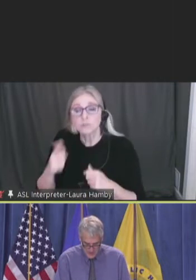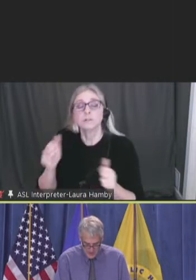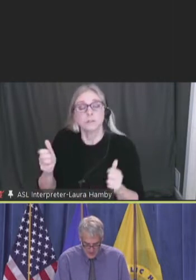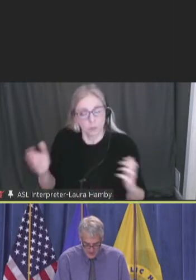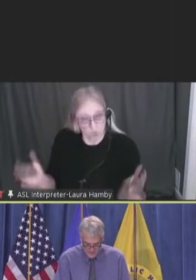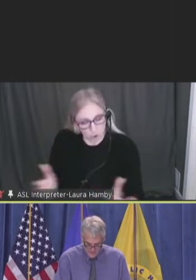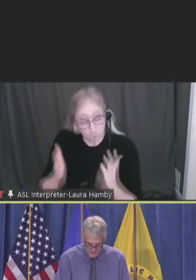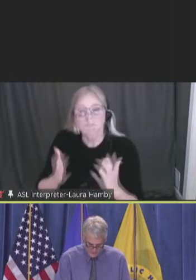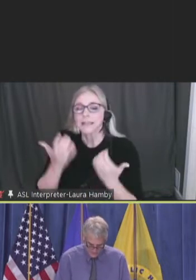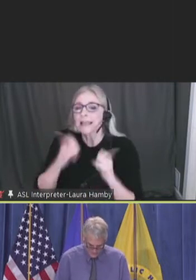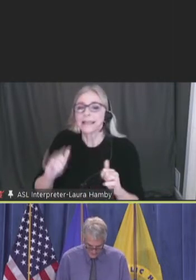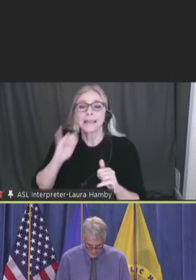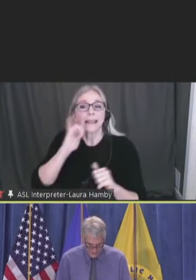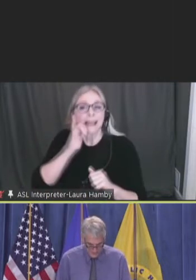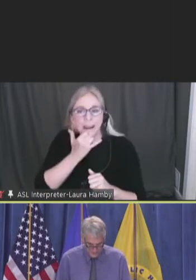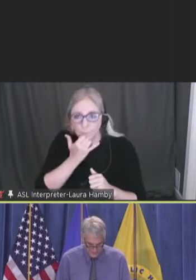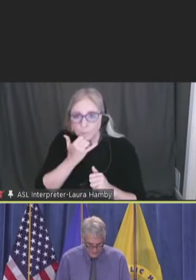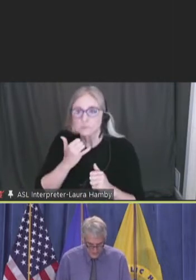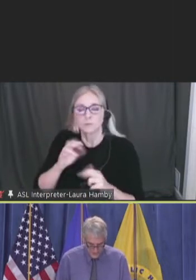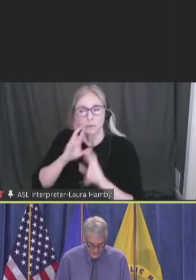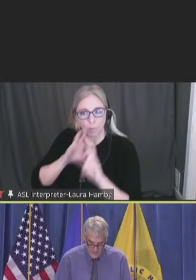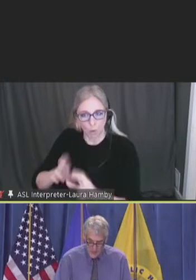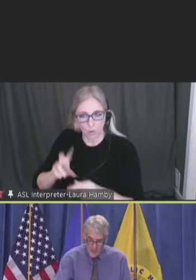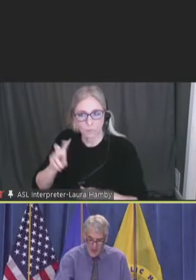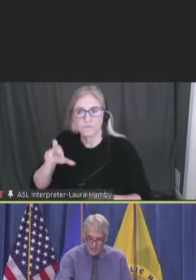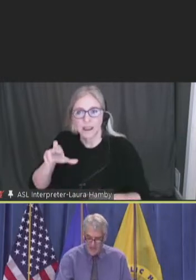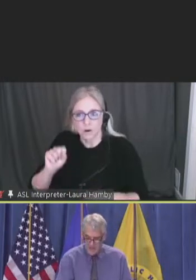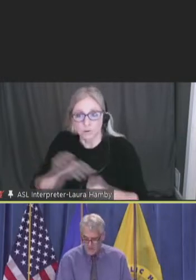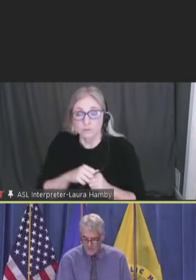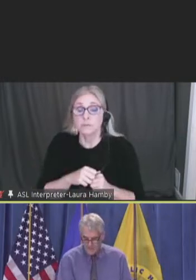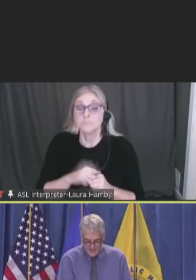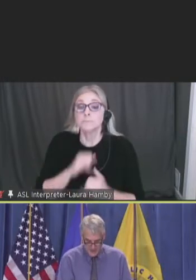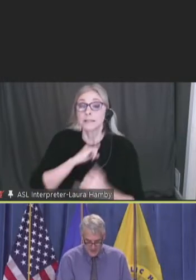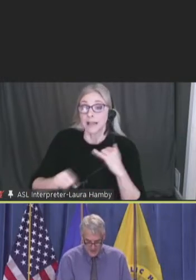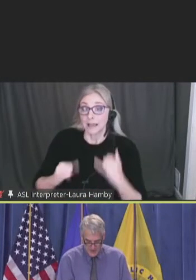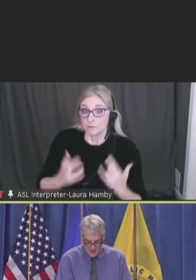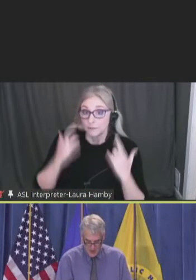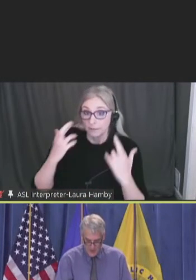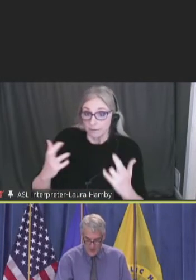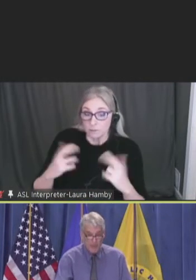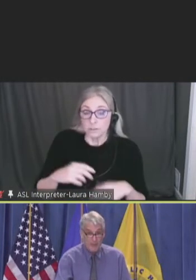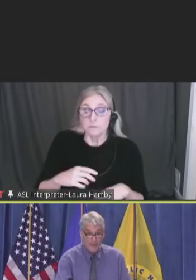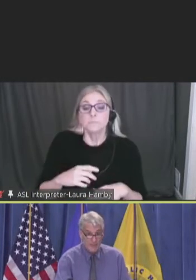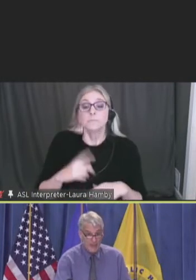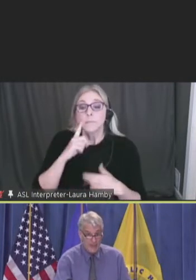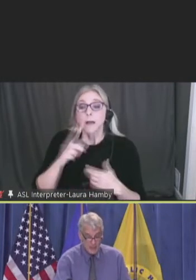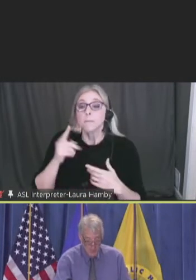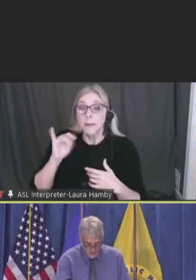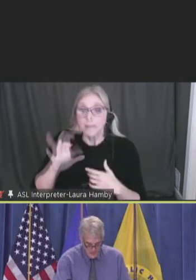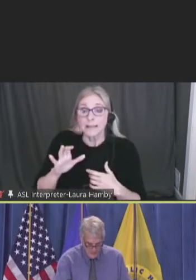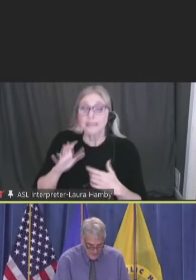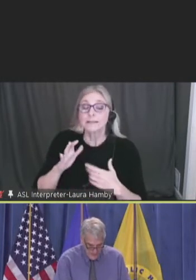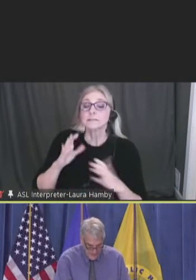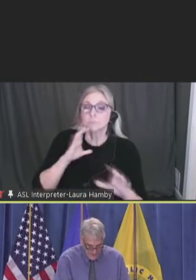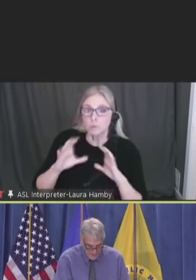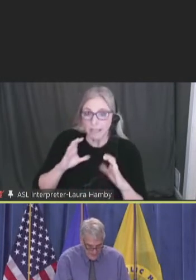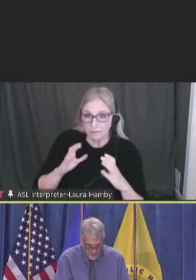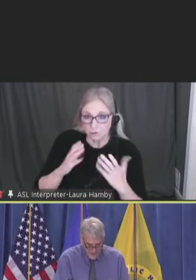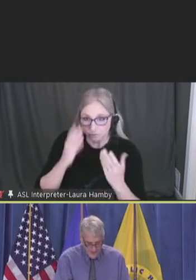errors. Our last set of recommendations are around public communication.